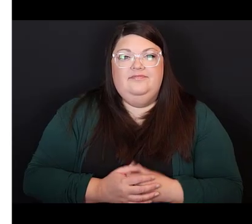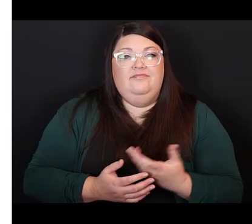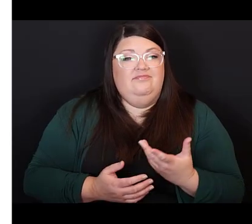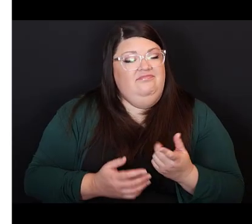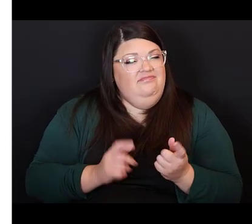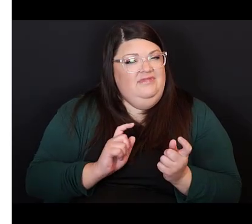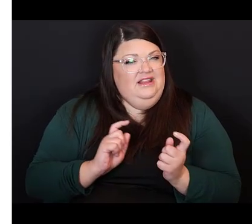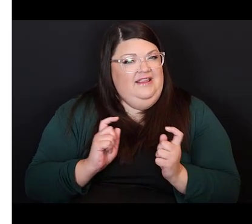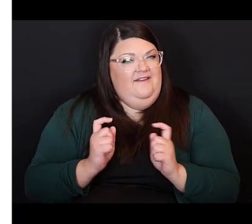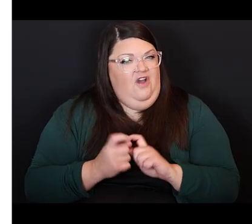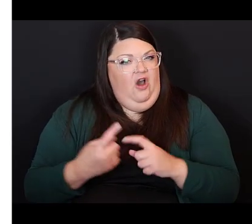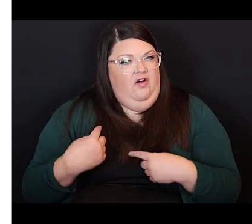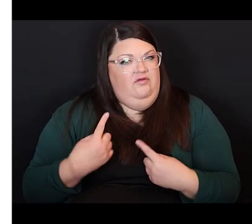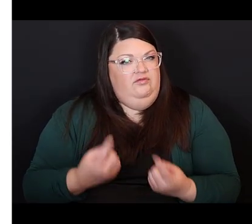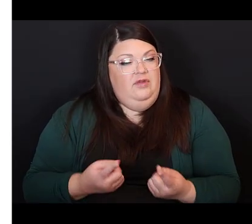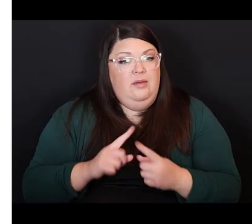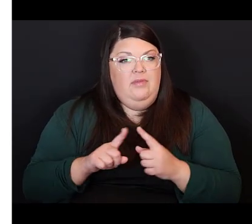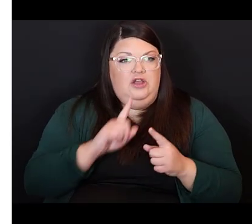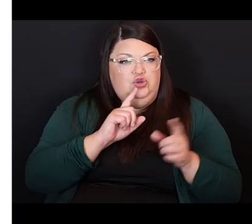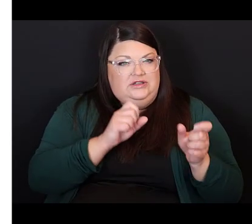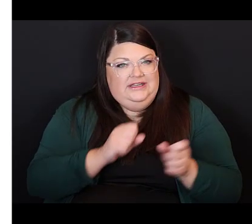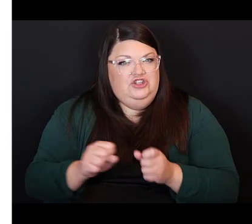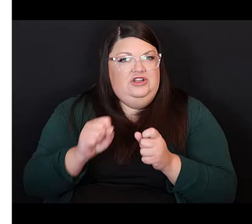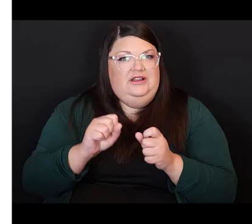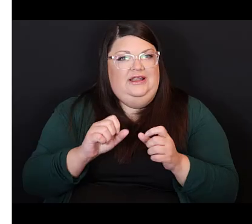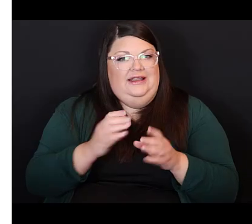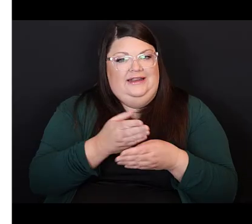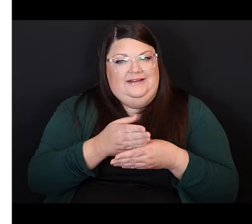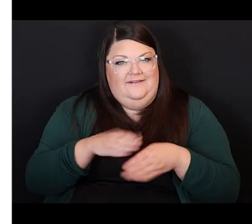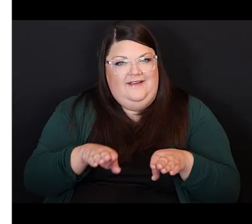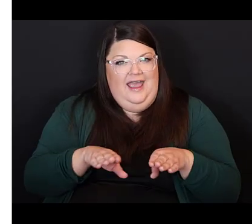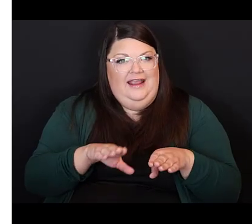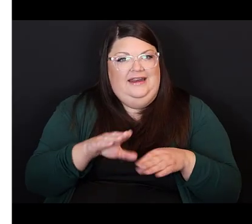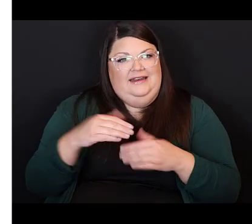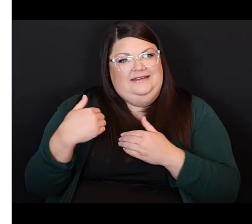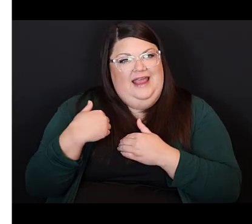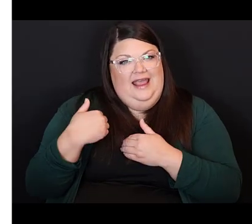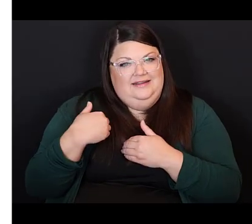[Lucas] It’s been evolving, but we’ve strategically divided tasks. Lauren leads the